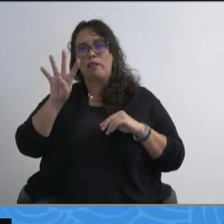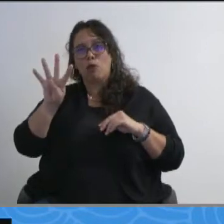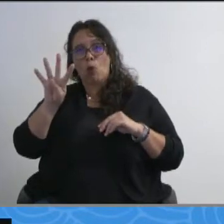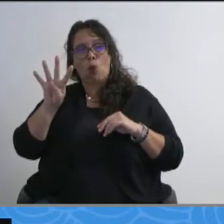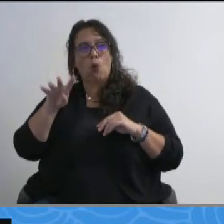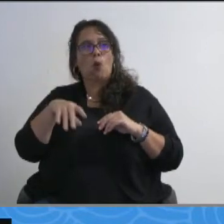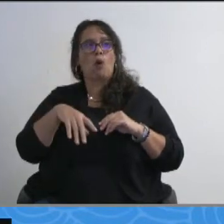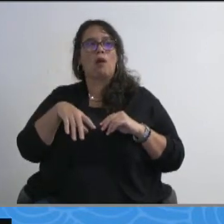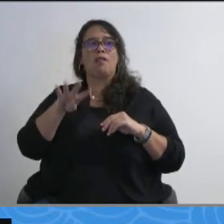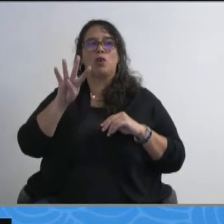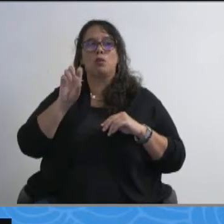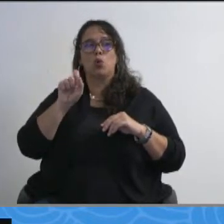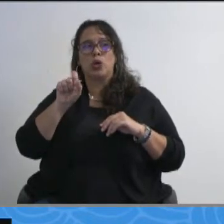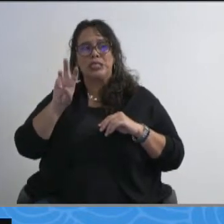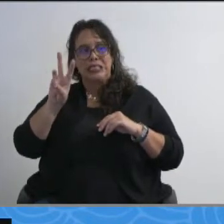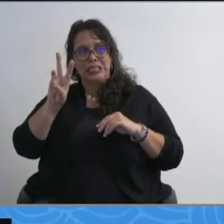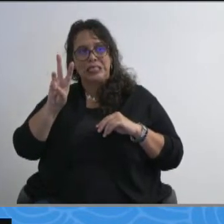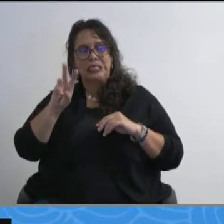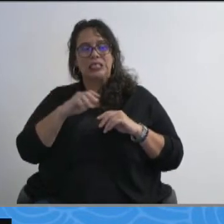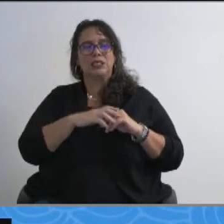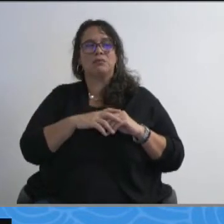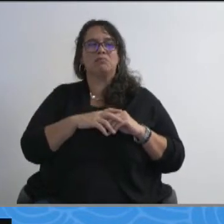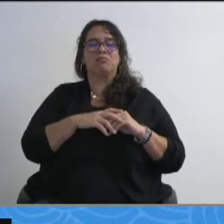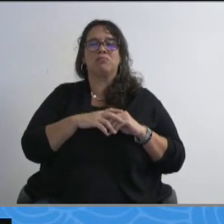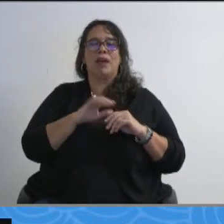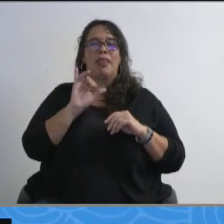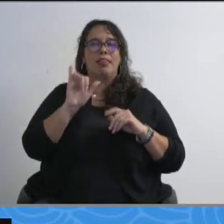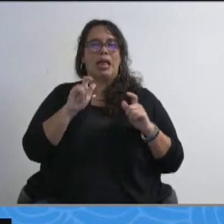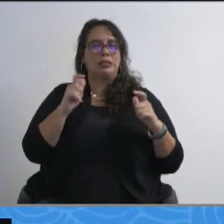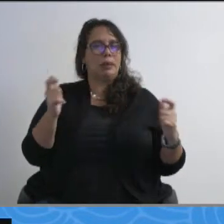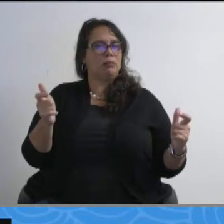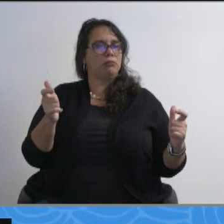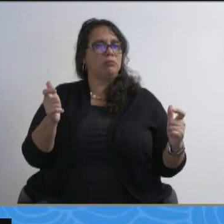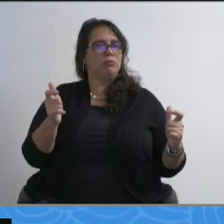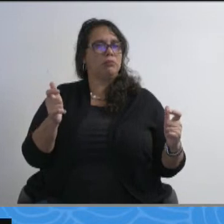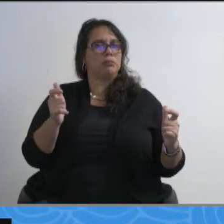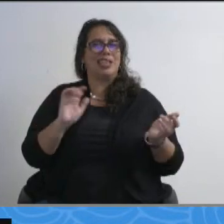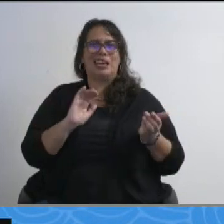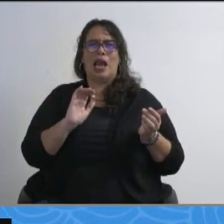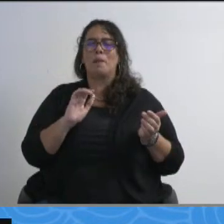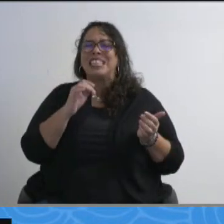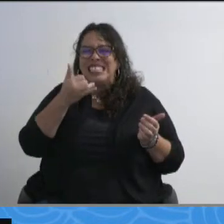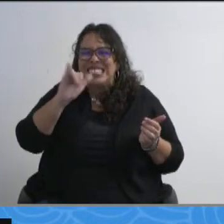seems to be the largest of any of the gaps that we're looking at. It's still small. 5.4% and 4.6%.